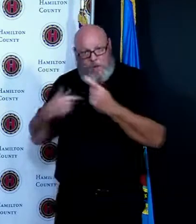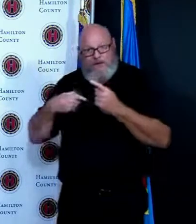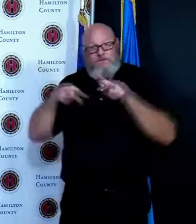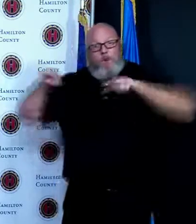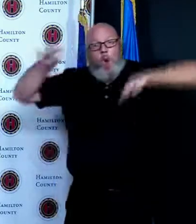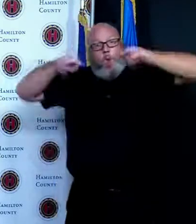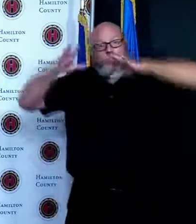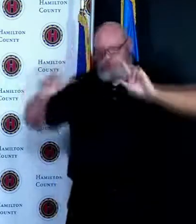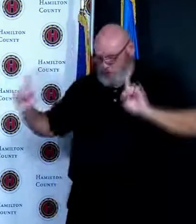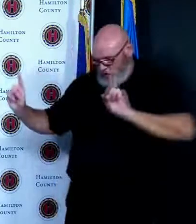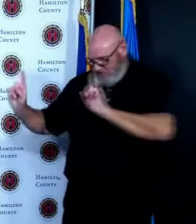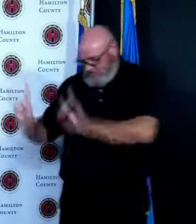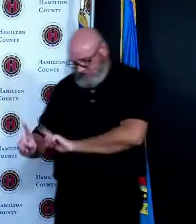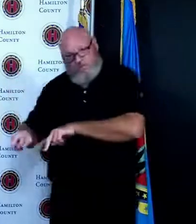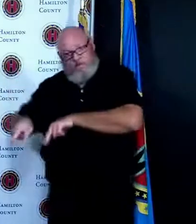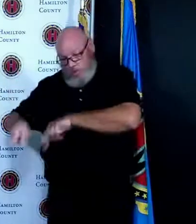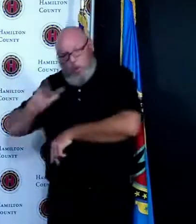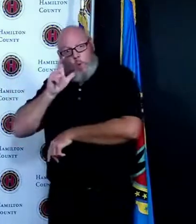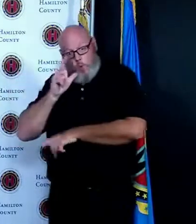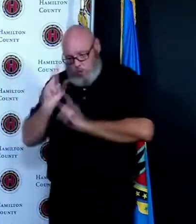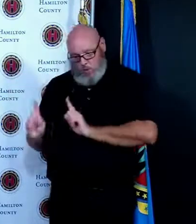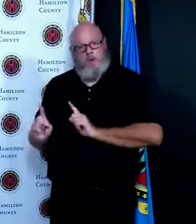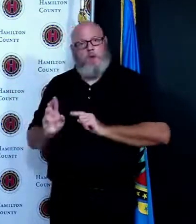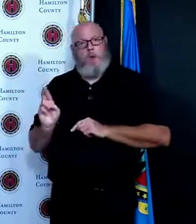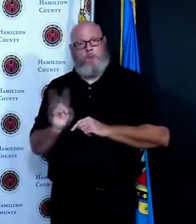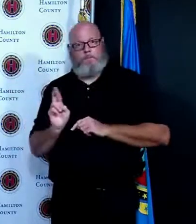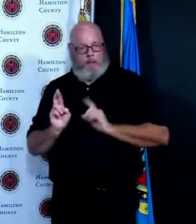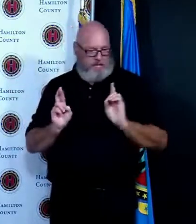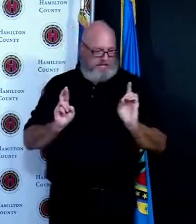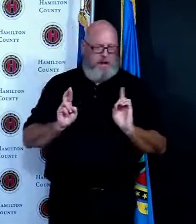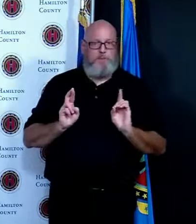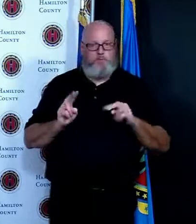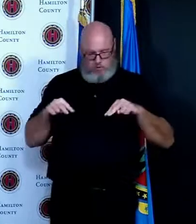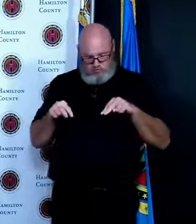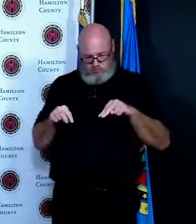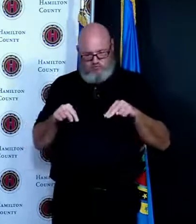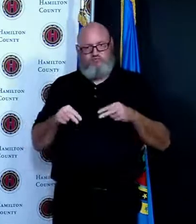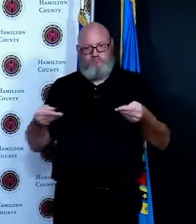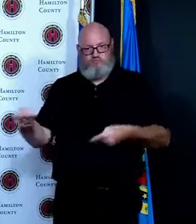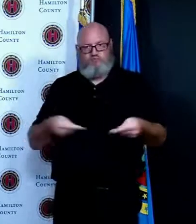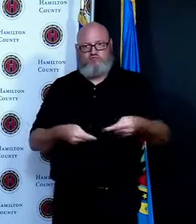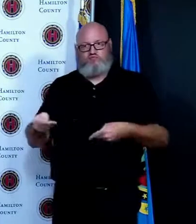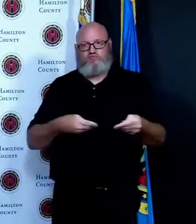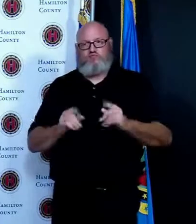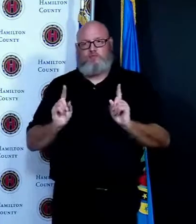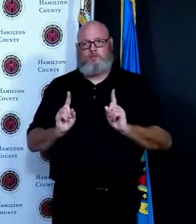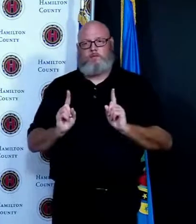nearby you can drop your ballot to them and they will take it over to the Board of Elections they